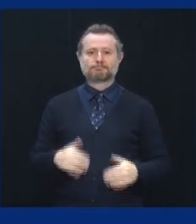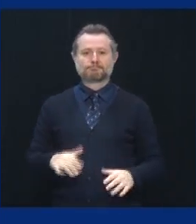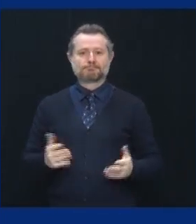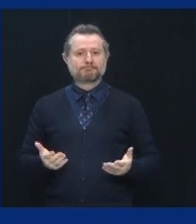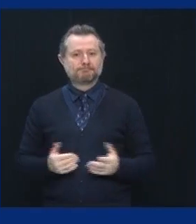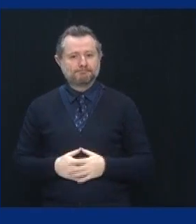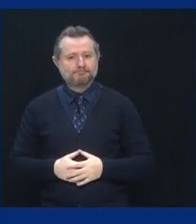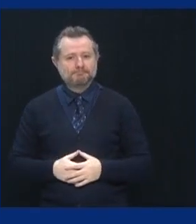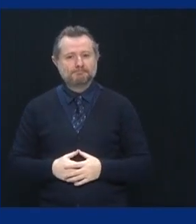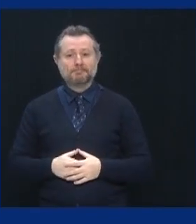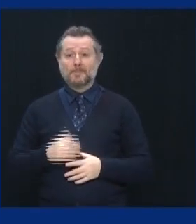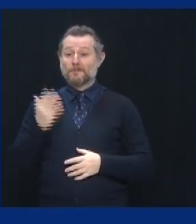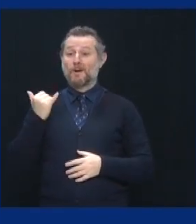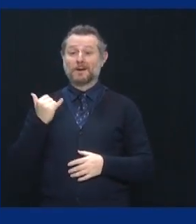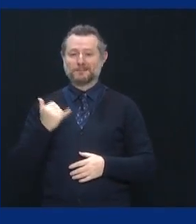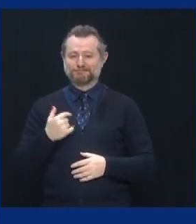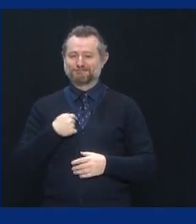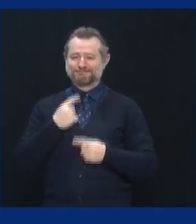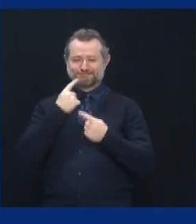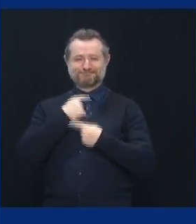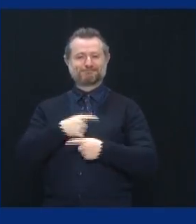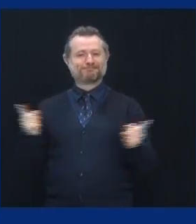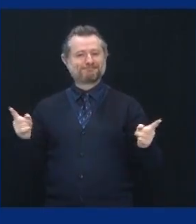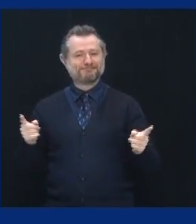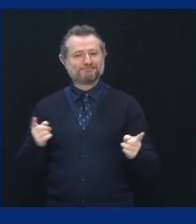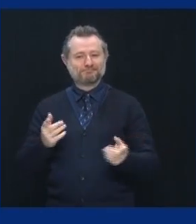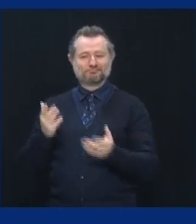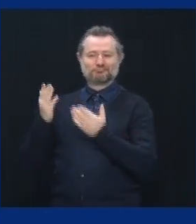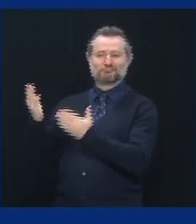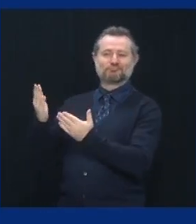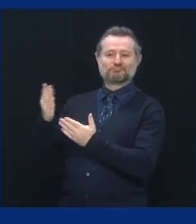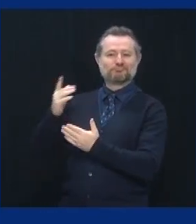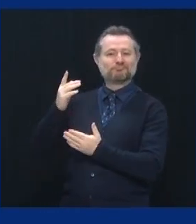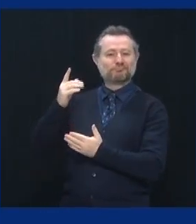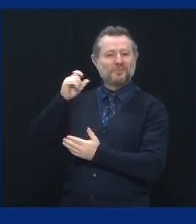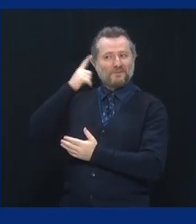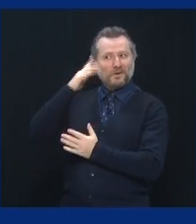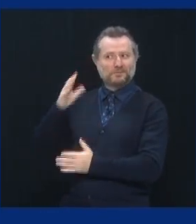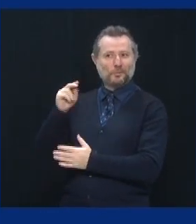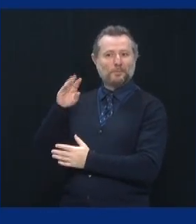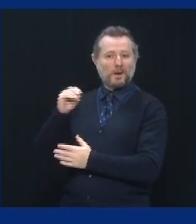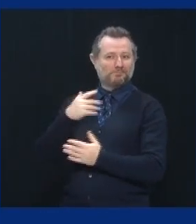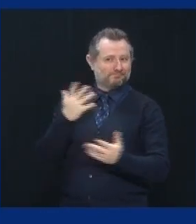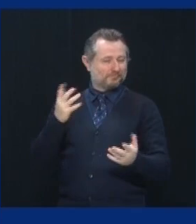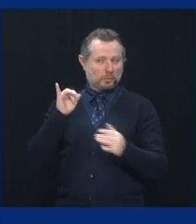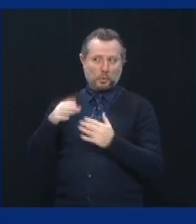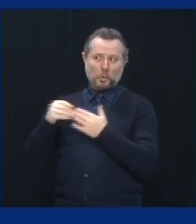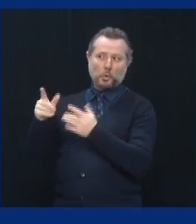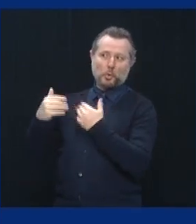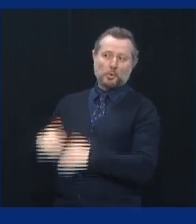EMERGED THE STRONGEST THROUGH THIS PANDEMIC. AND A LOT OF THE REASON WHY WE